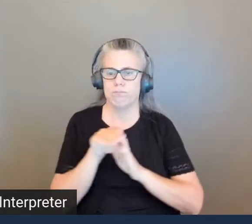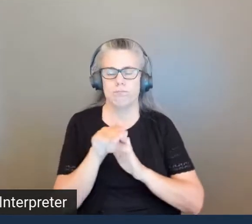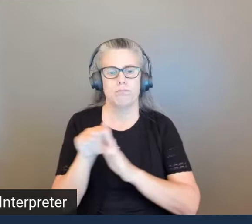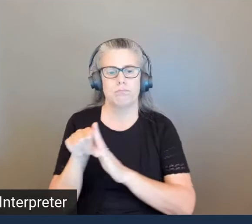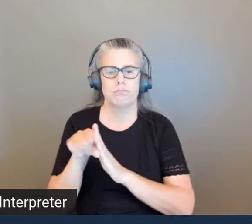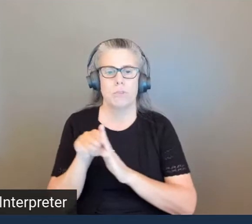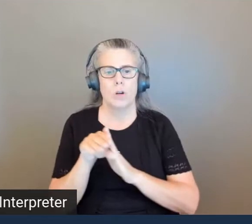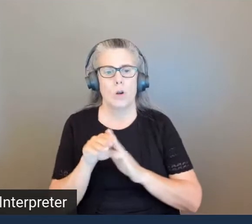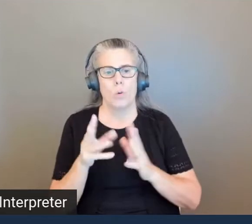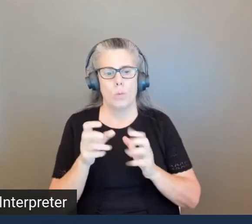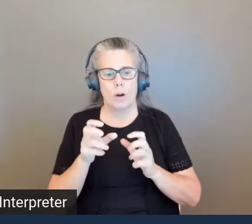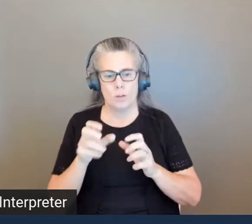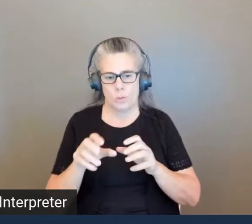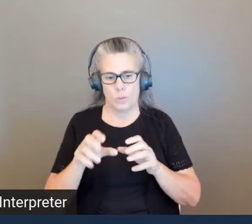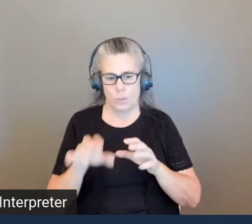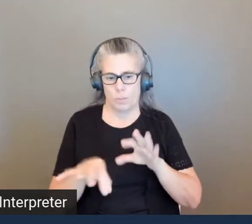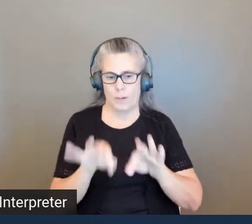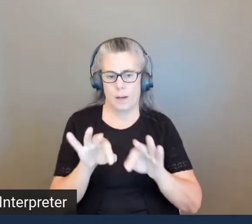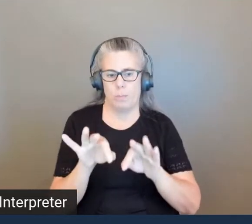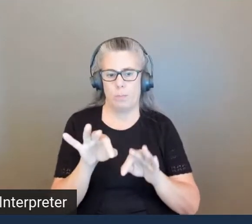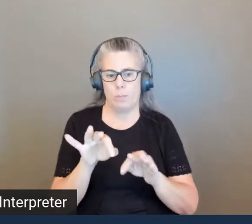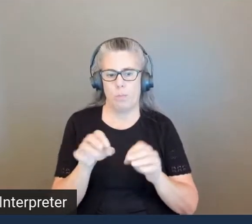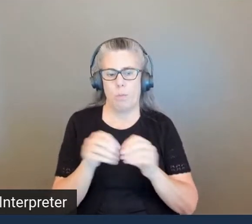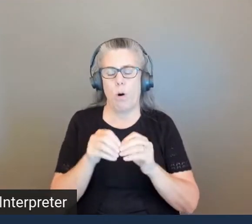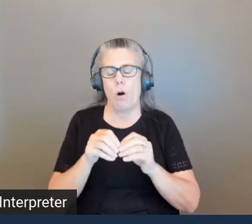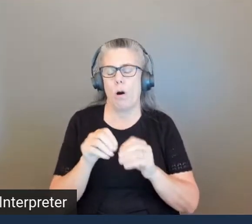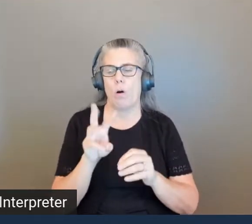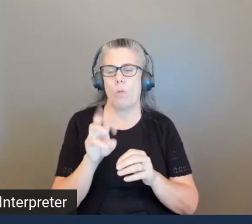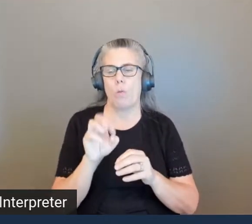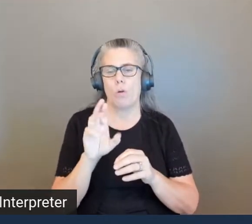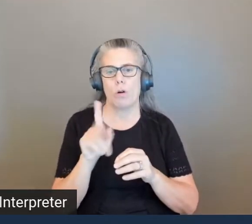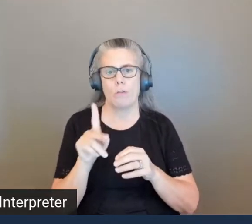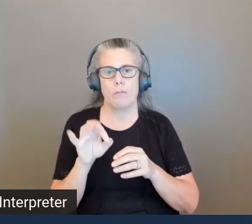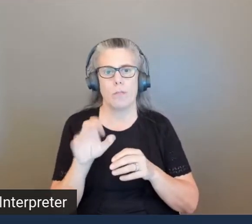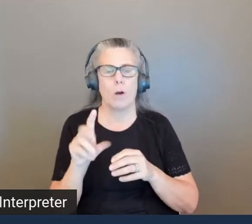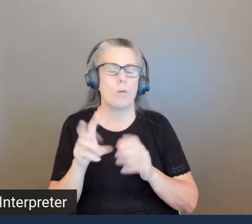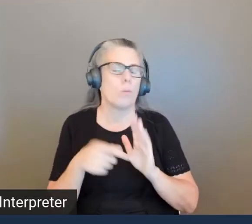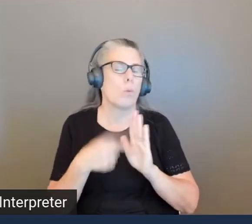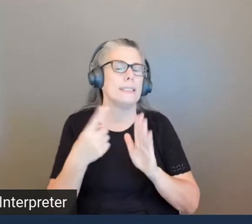where you're kicking them off once a day or once a month. You don't need something active all the time.